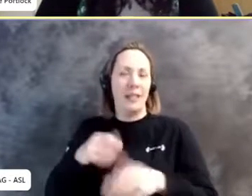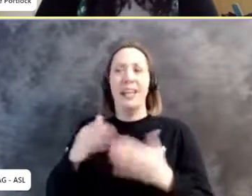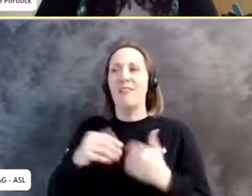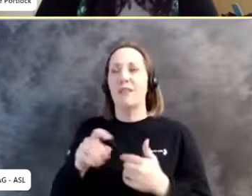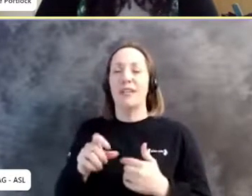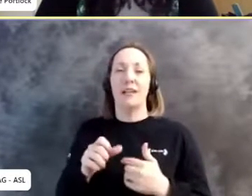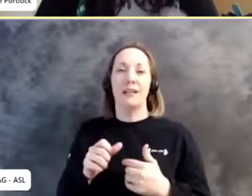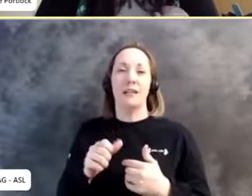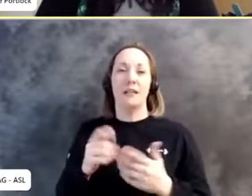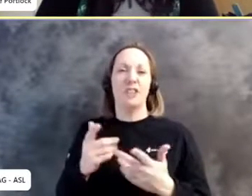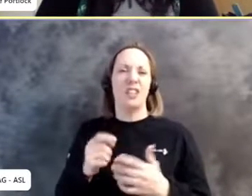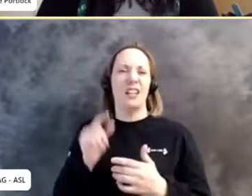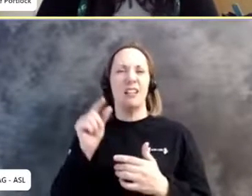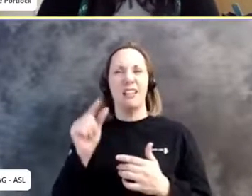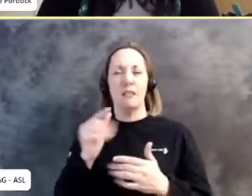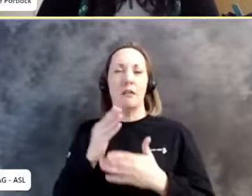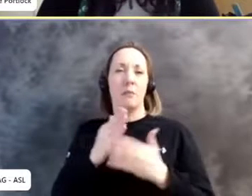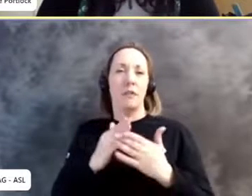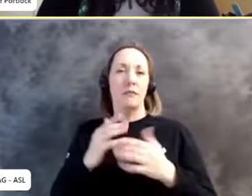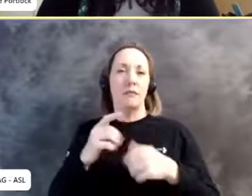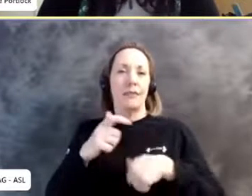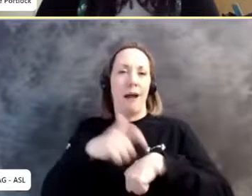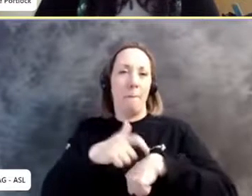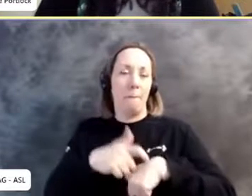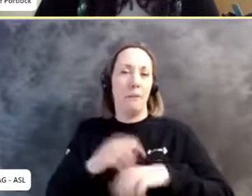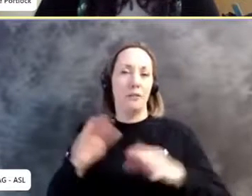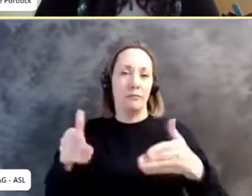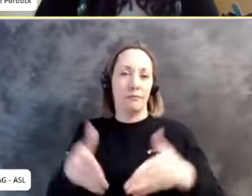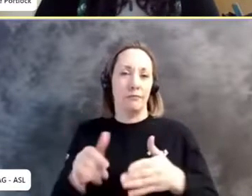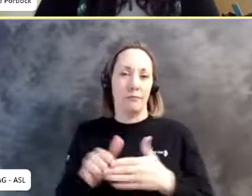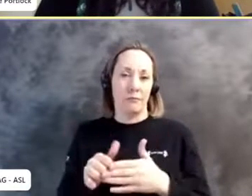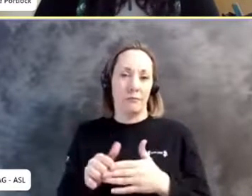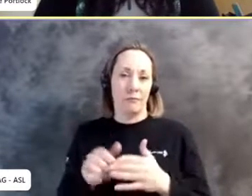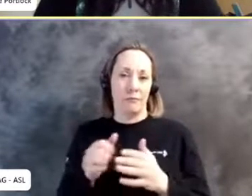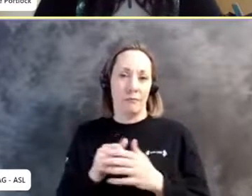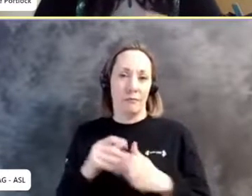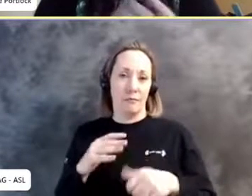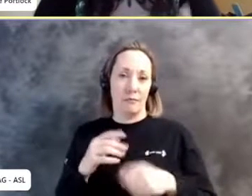knowledge. That solved the amount of time needed in a